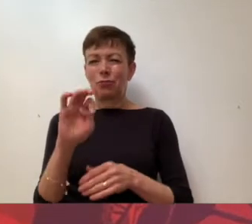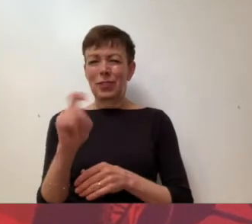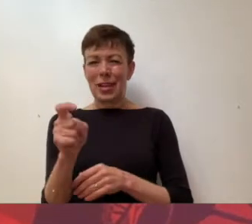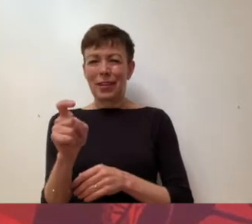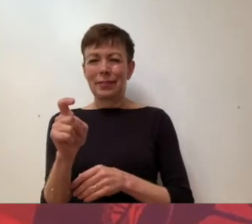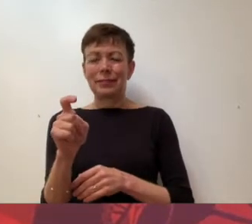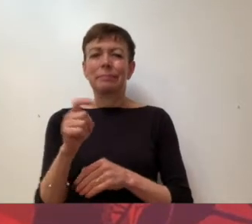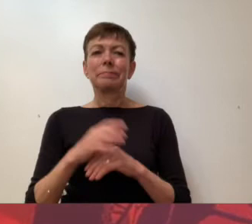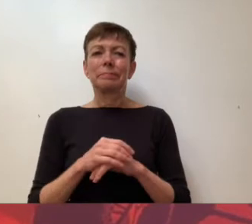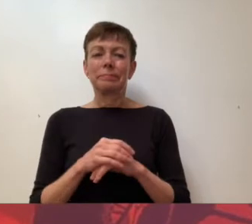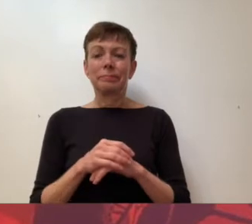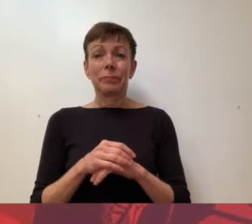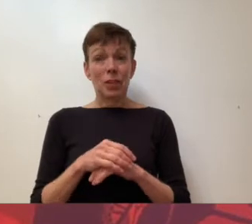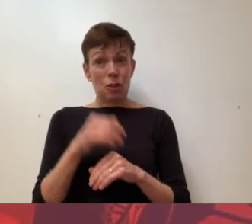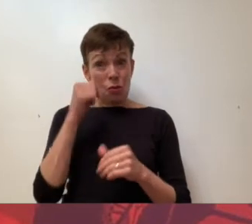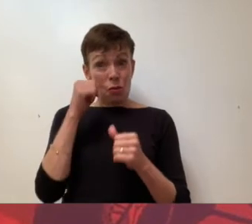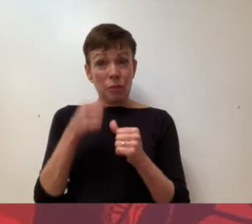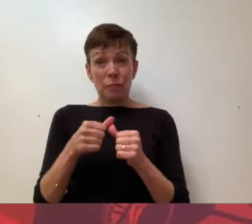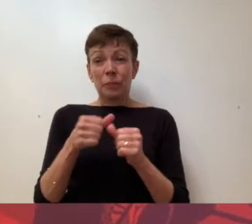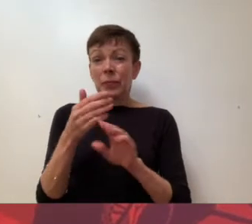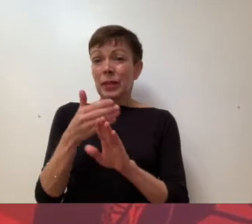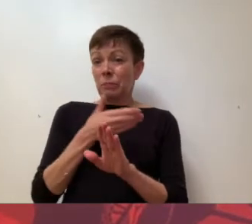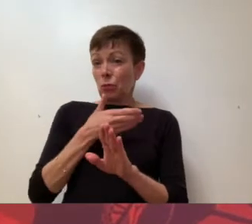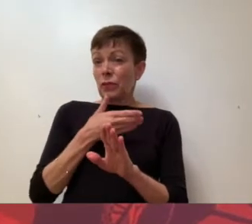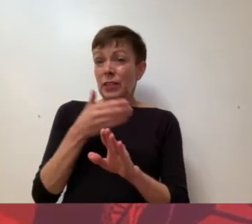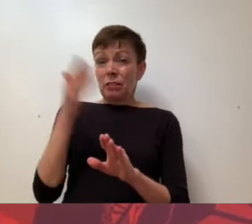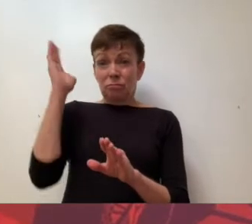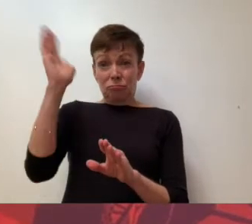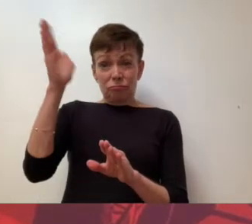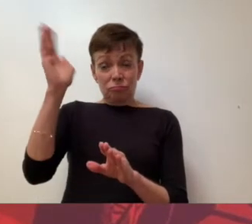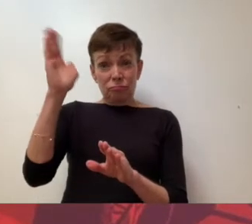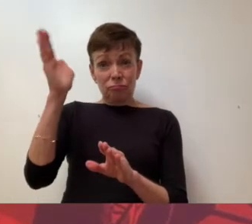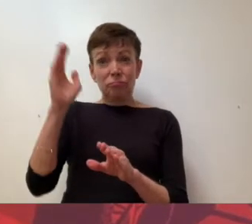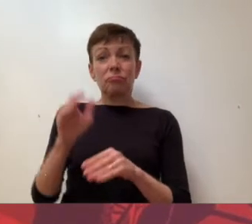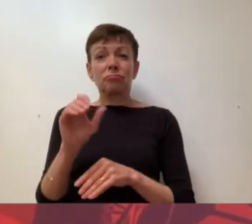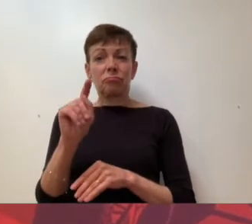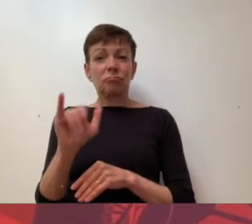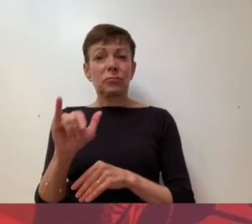Council has fielded a lot of questions, and that is with respect to taxation. So as we've